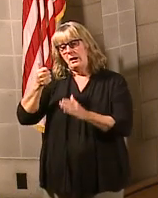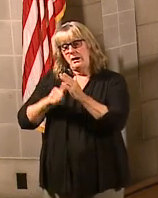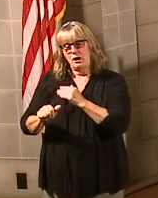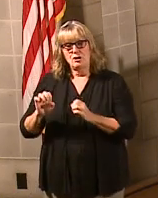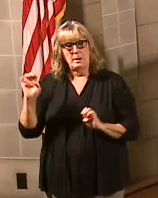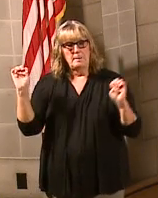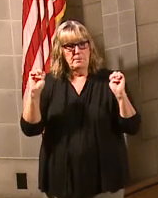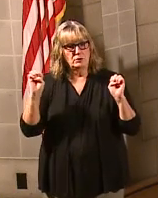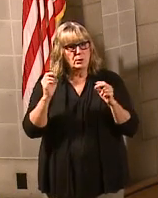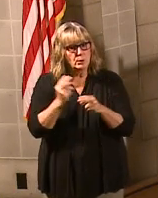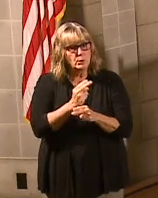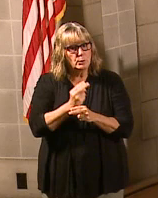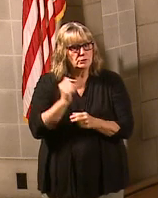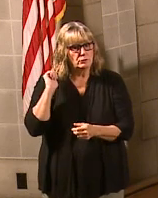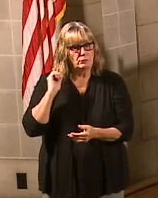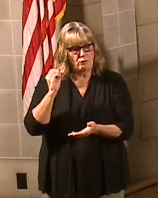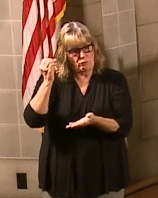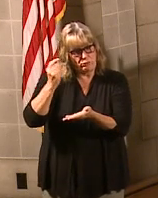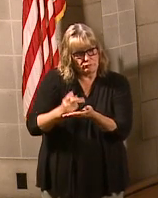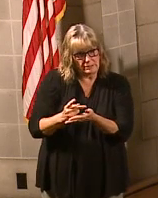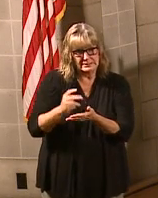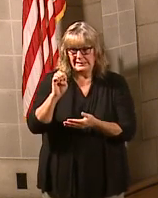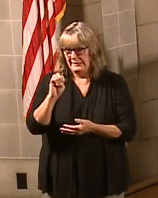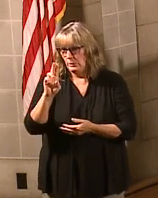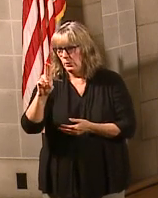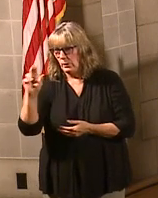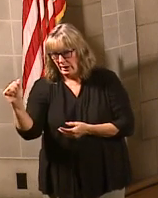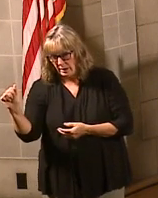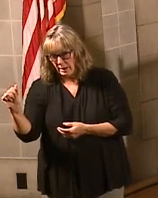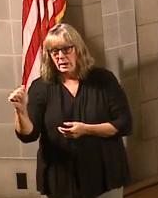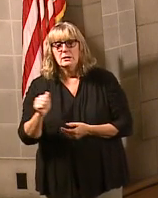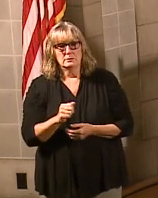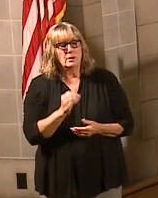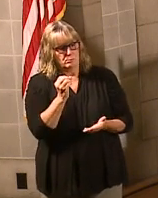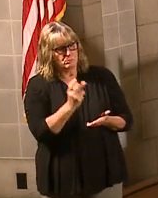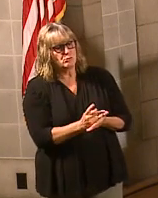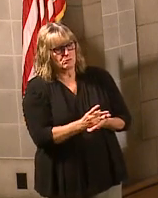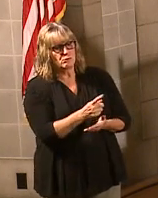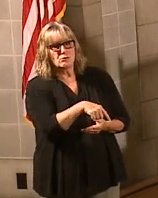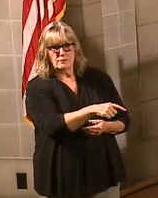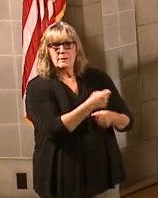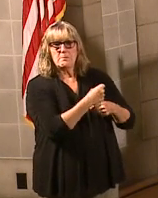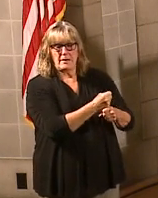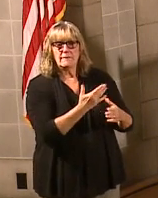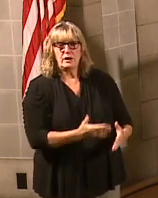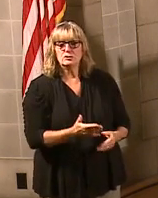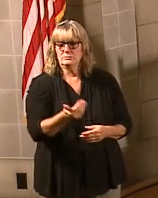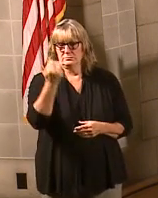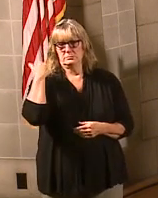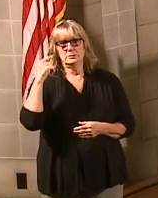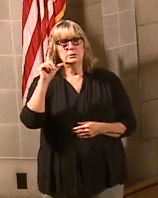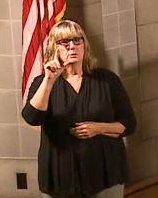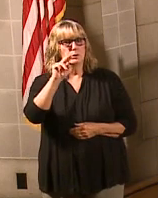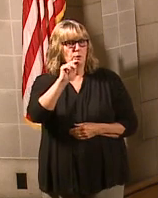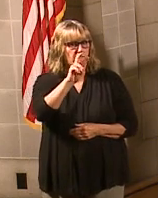PREVENT THE DISEASE PROGRESSION.